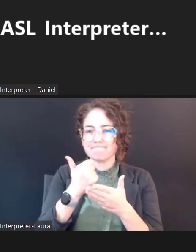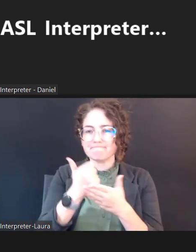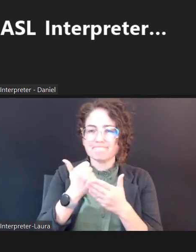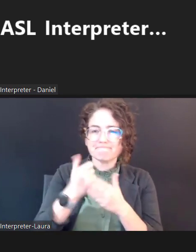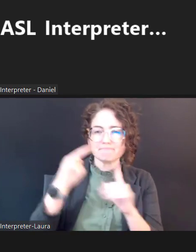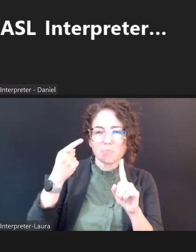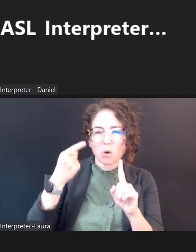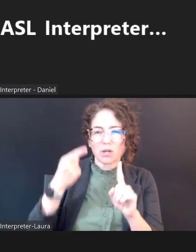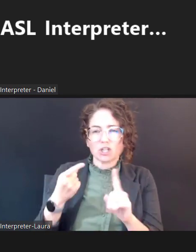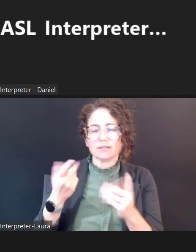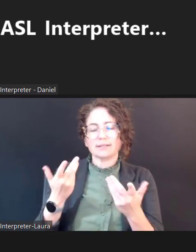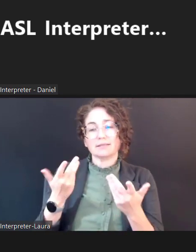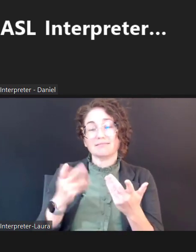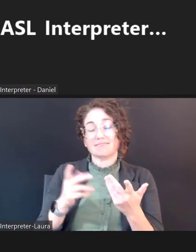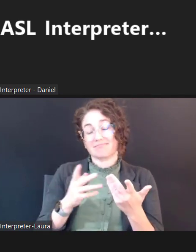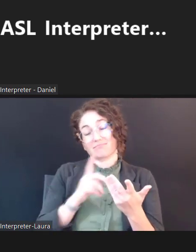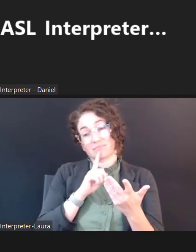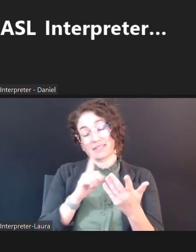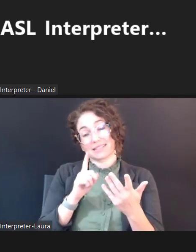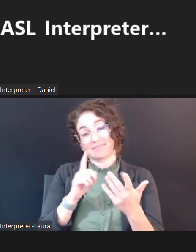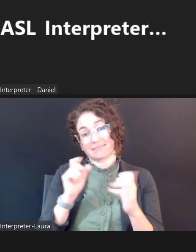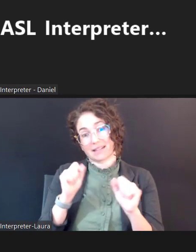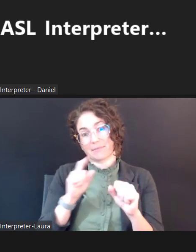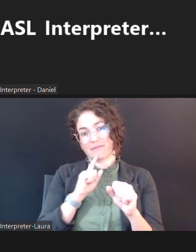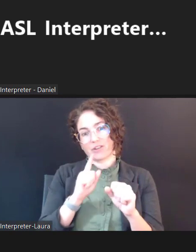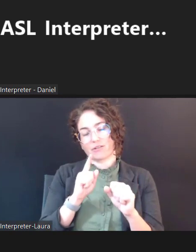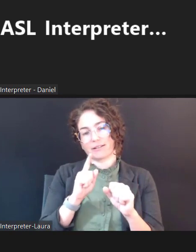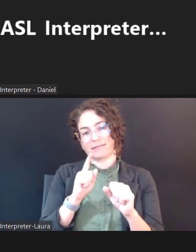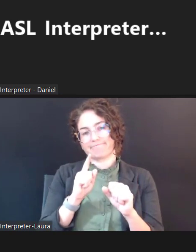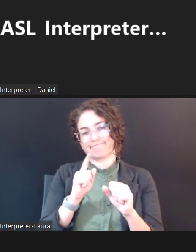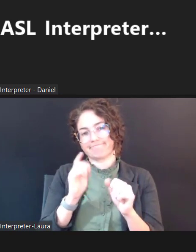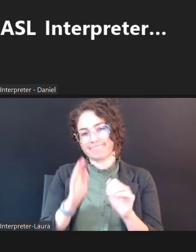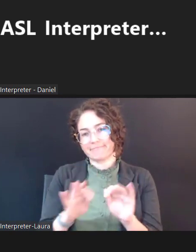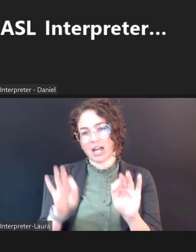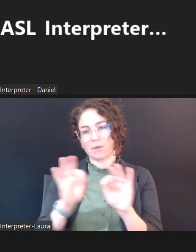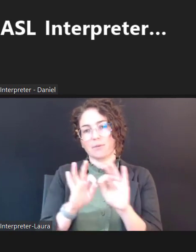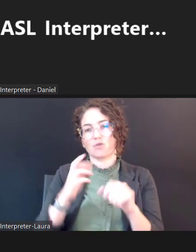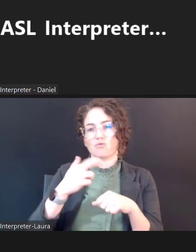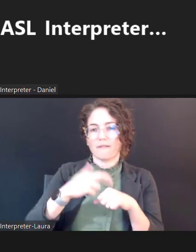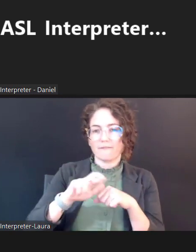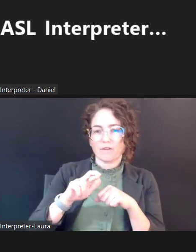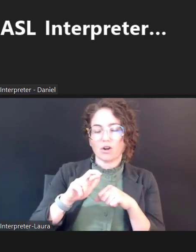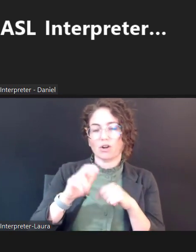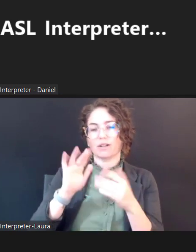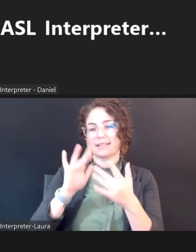can be invaluable referral network for when children don't pass.